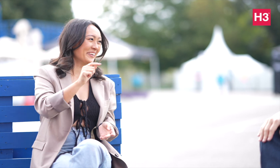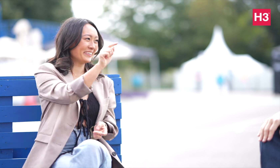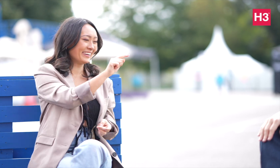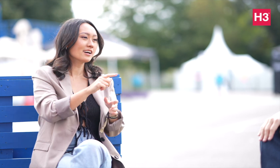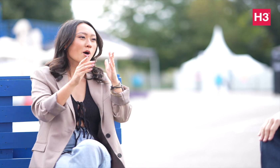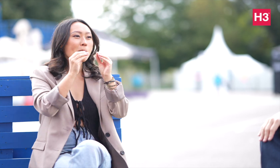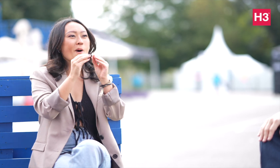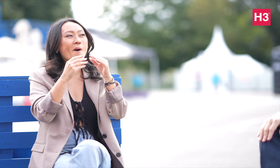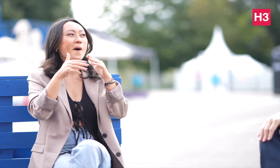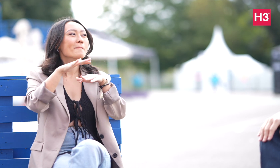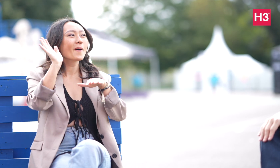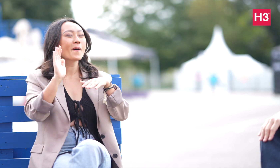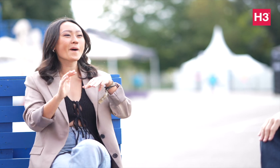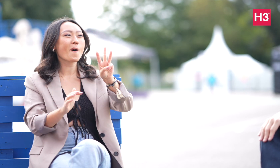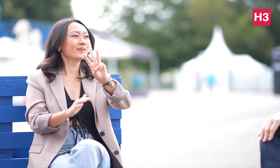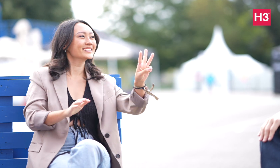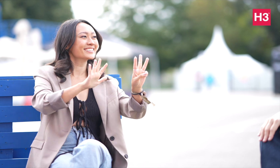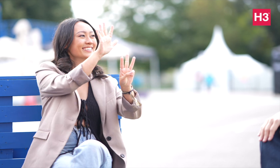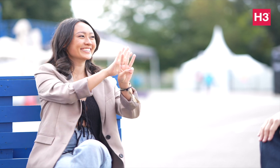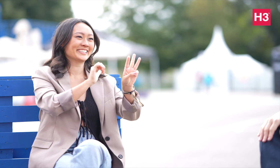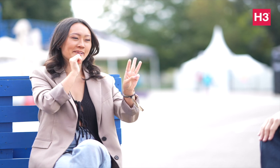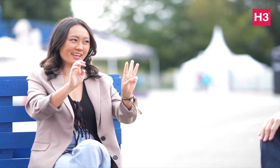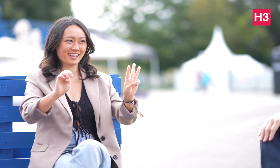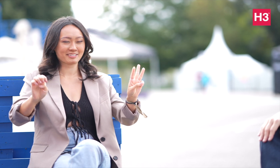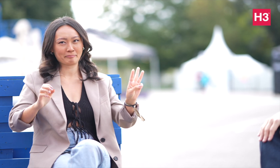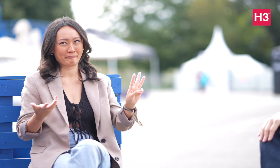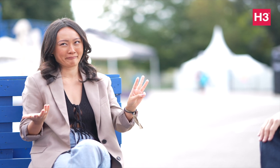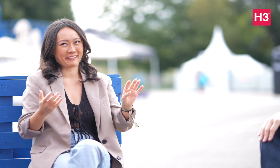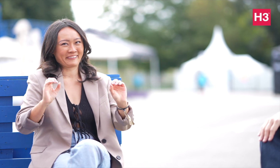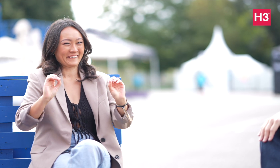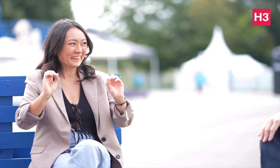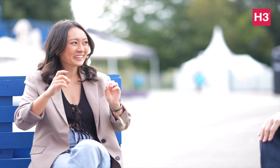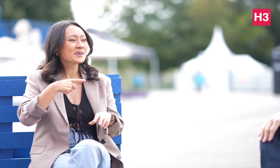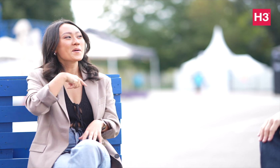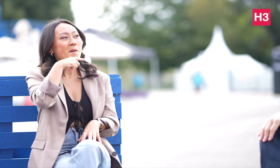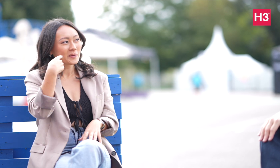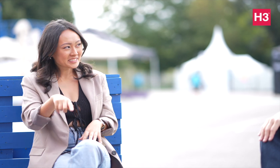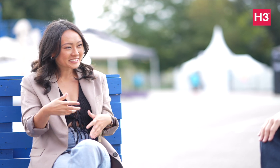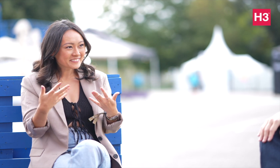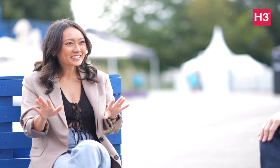Of course, I’ve traveled to Western Europe, as well as Russia,